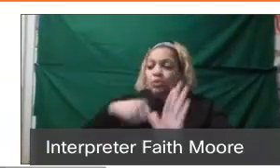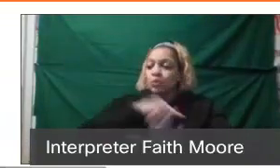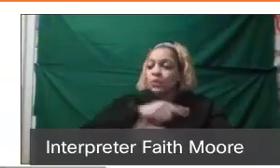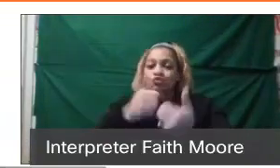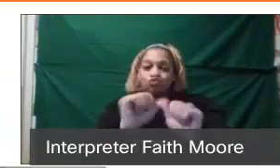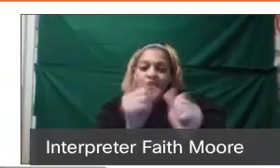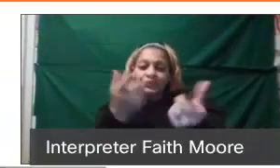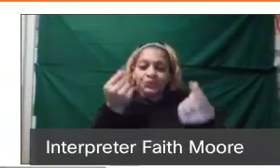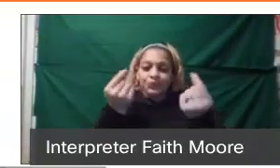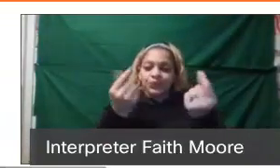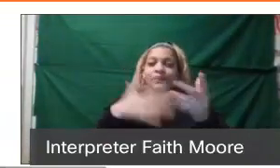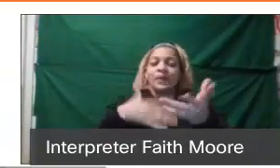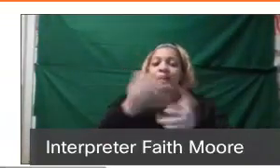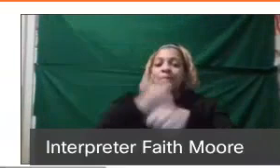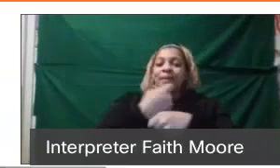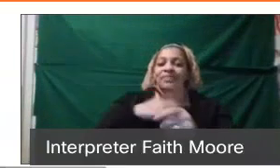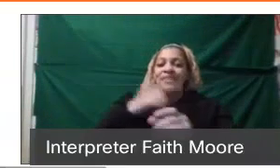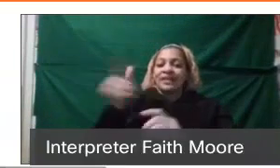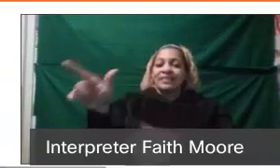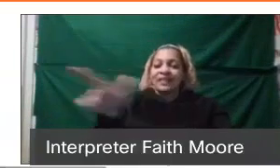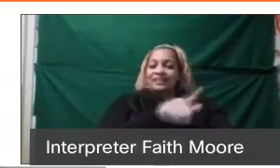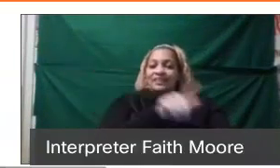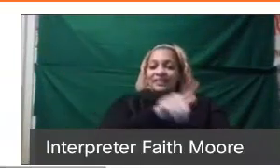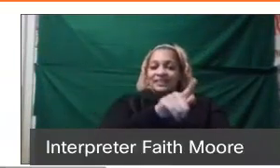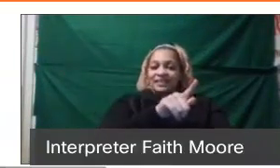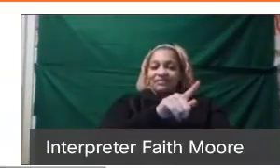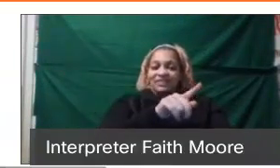Make the left terms exclusive so we'll have a separate.